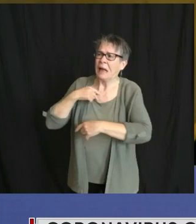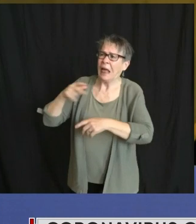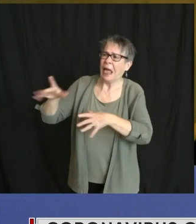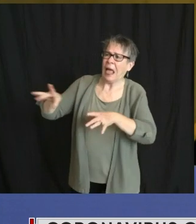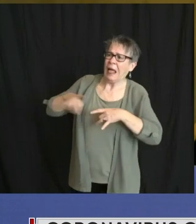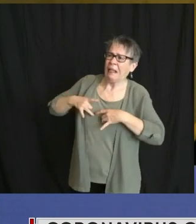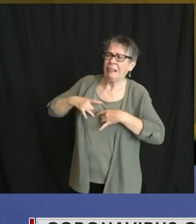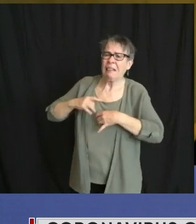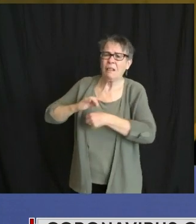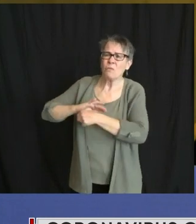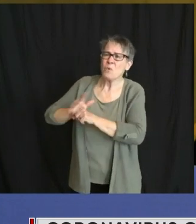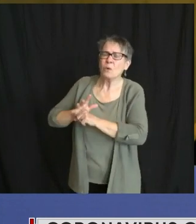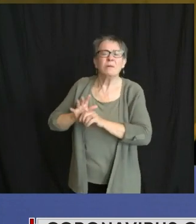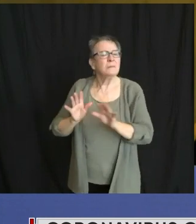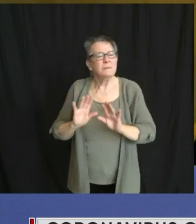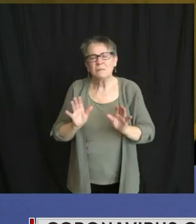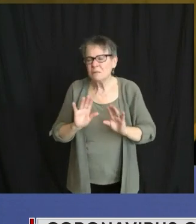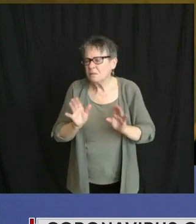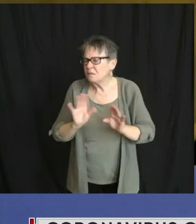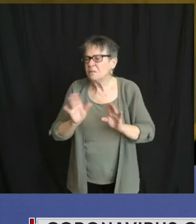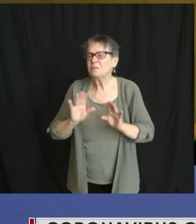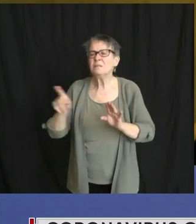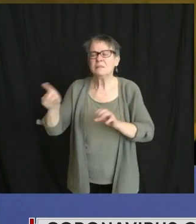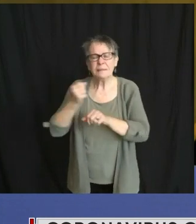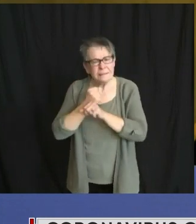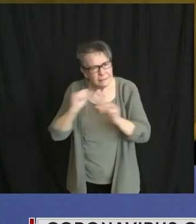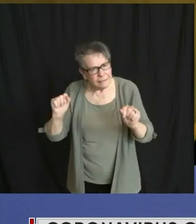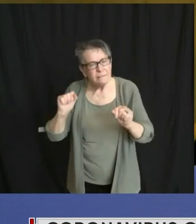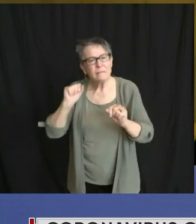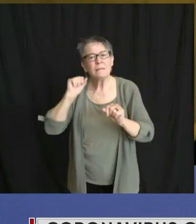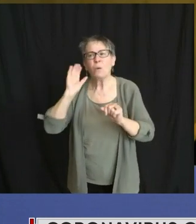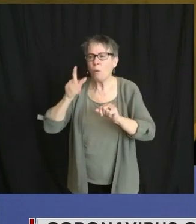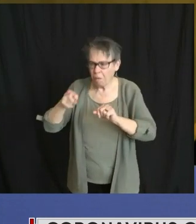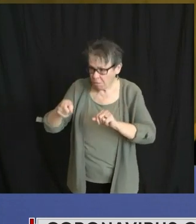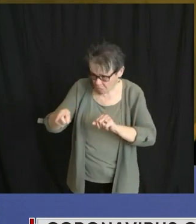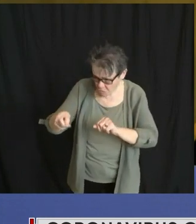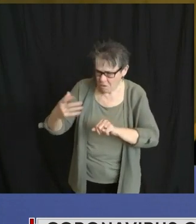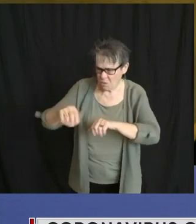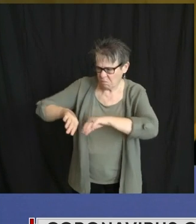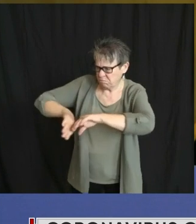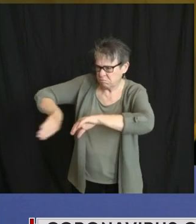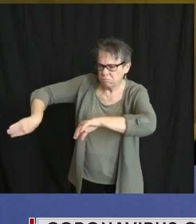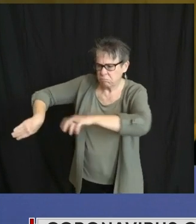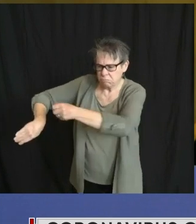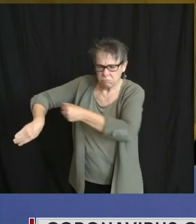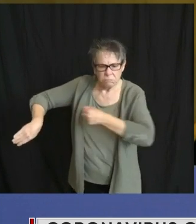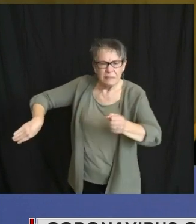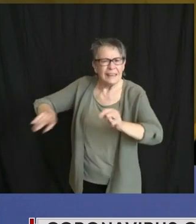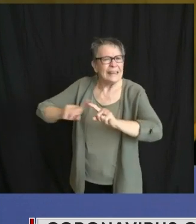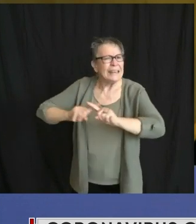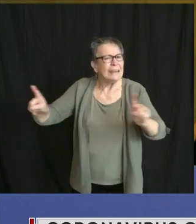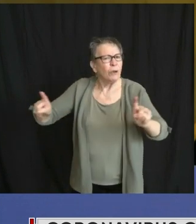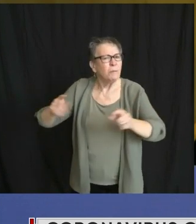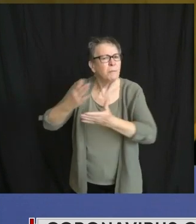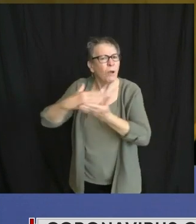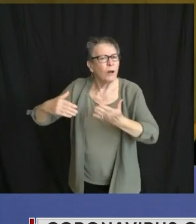EXPERIENCING A HEART ATTACK OR STROKE. PLEASE, DO NOT DELAY SEEKING CARE.